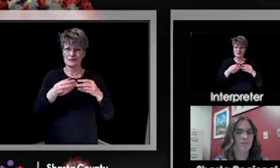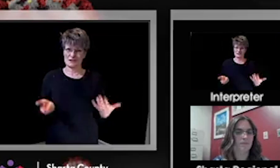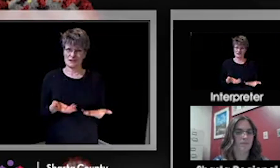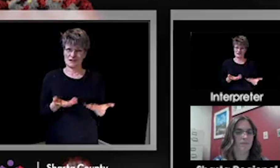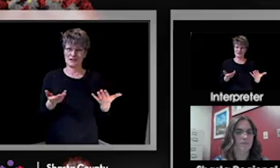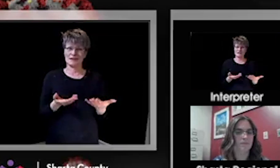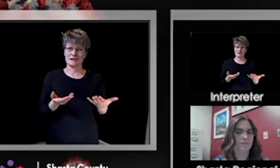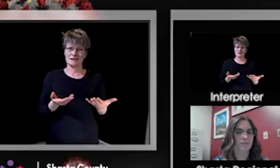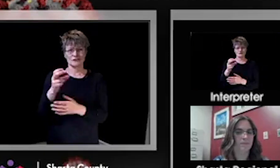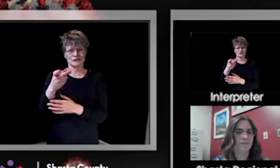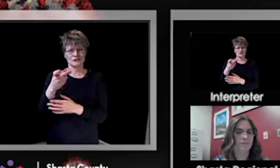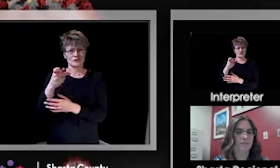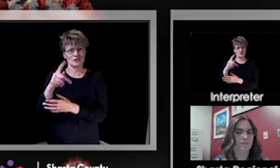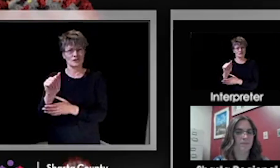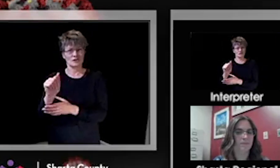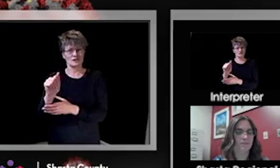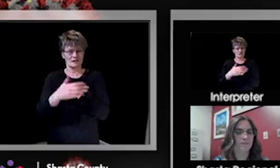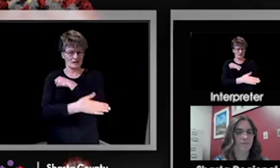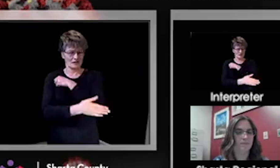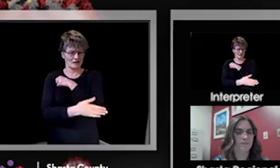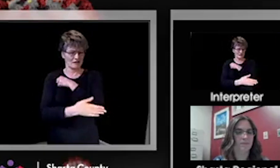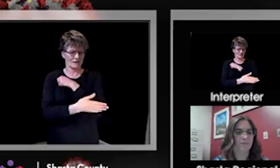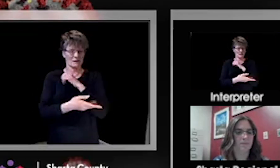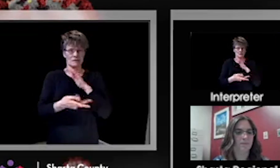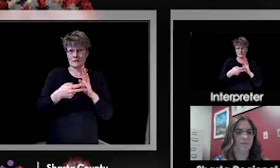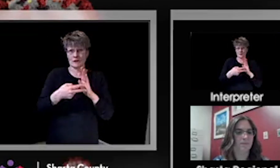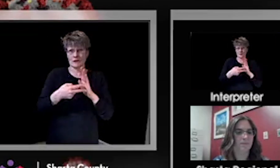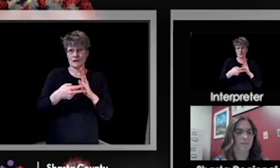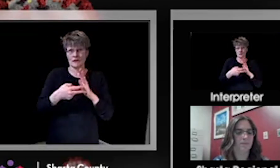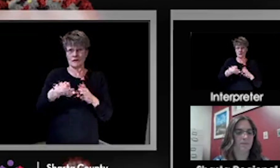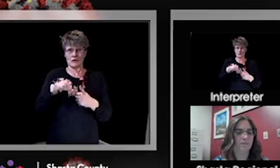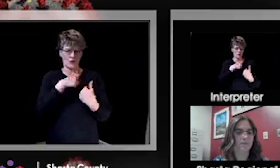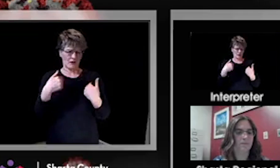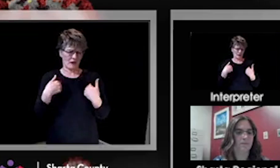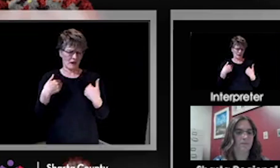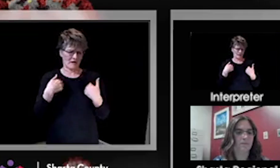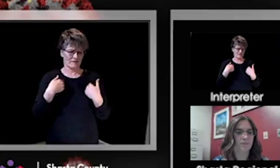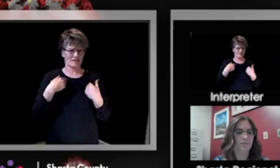but there’s a big plus or minus or confidence interval, and that’s what those big colors